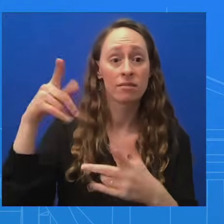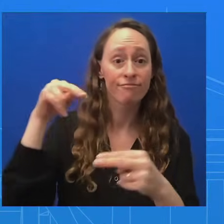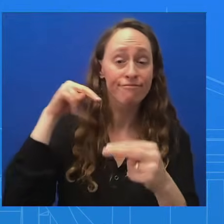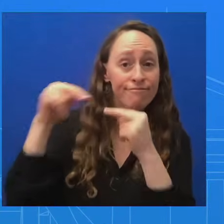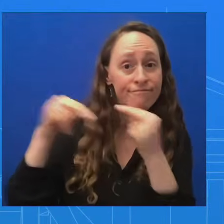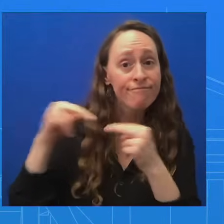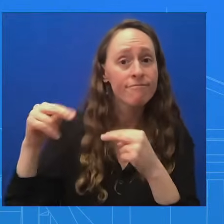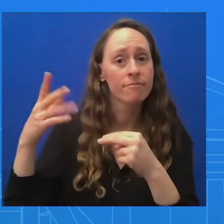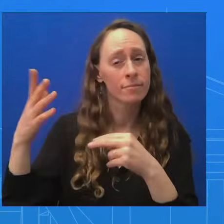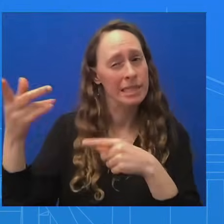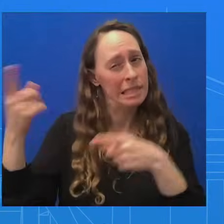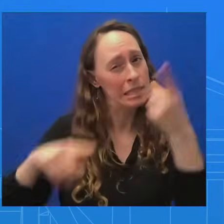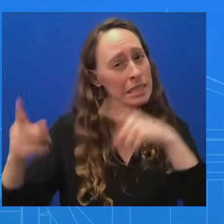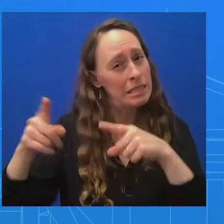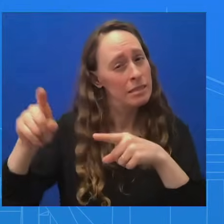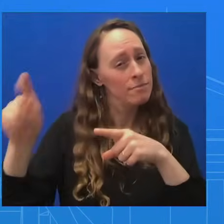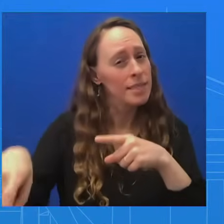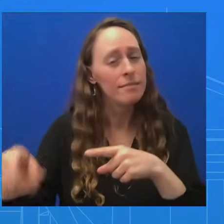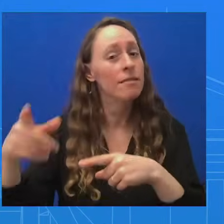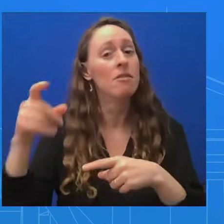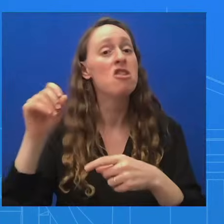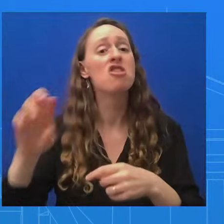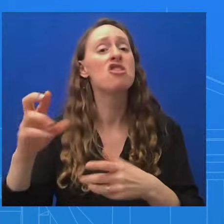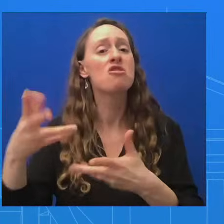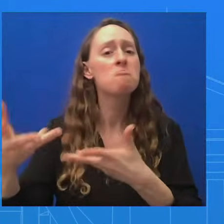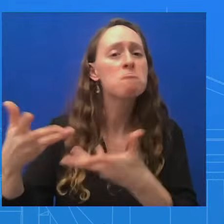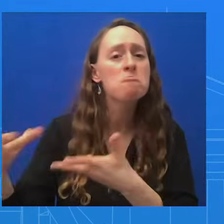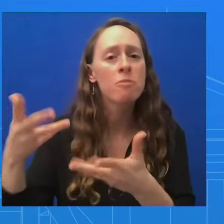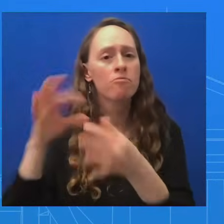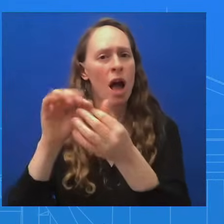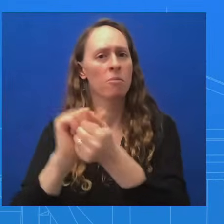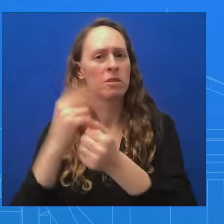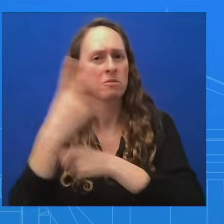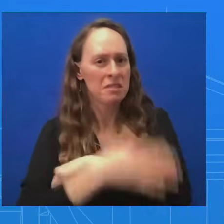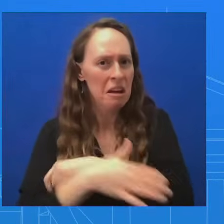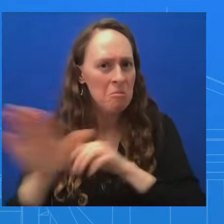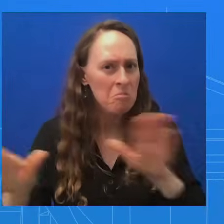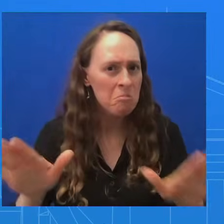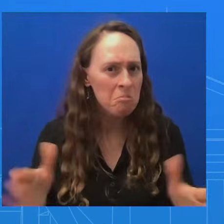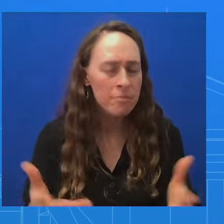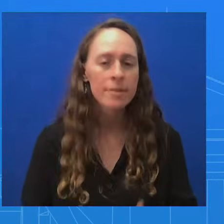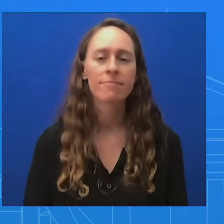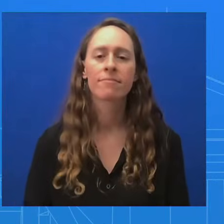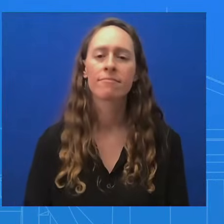remains his policy, his desire to see it. We're going to continue to push for that. The Press: Okay. And Jordan says that Israel